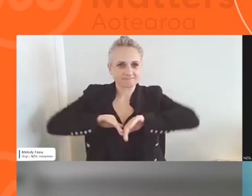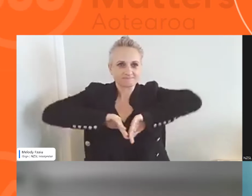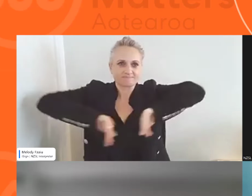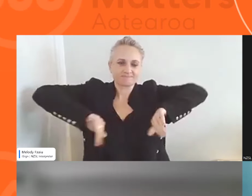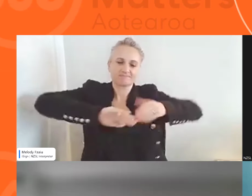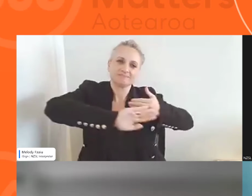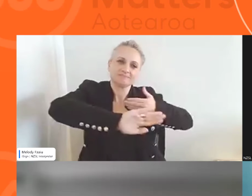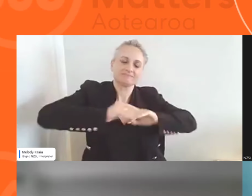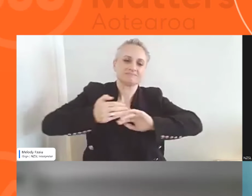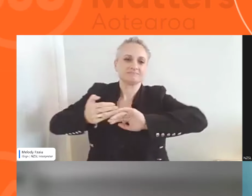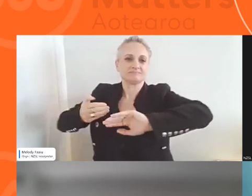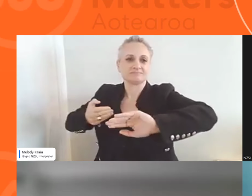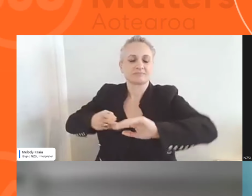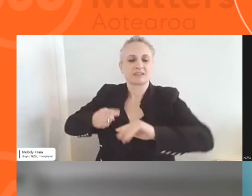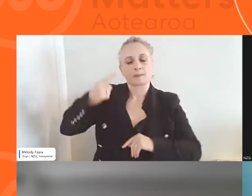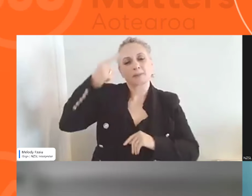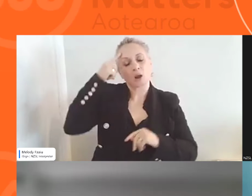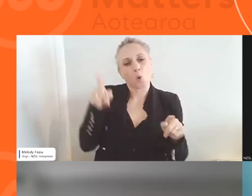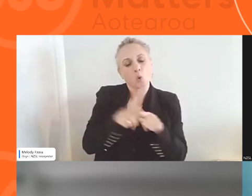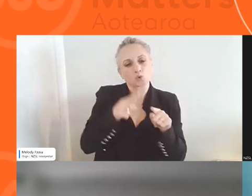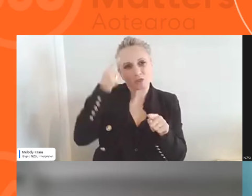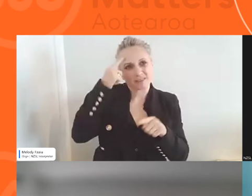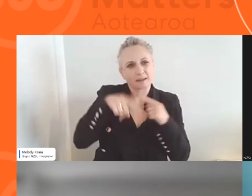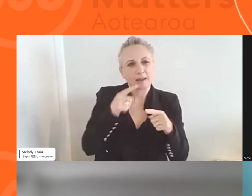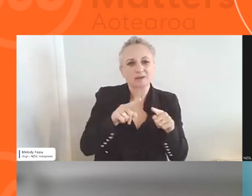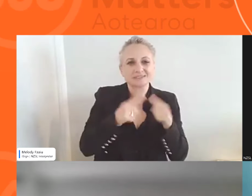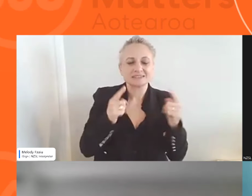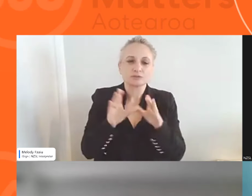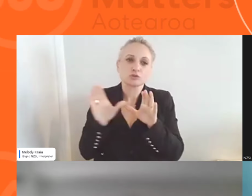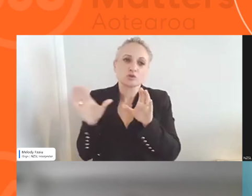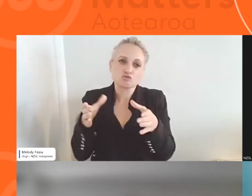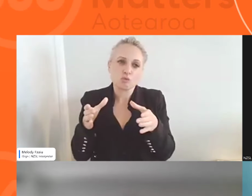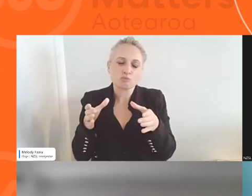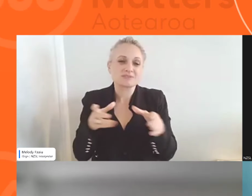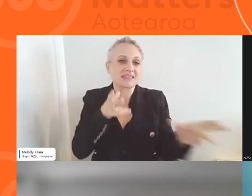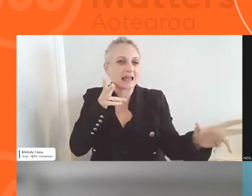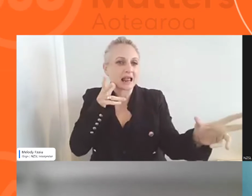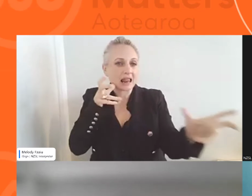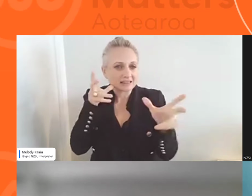listening and wanting to get their accessibility views across. So